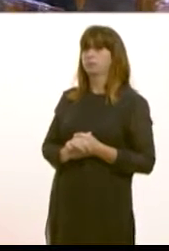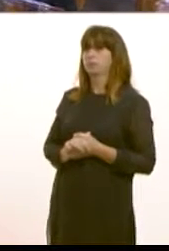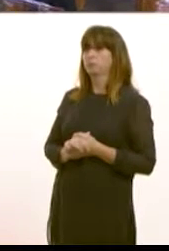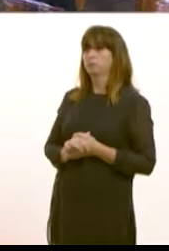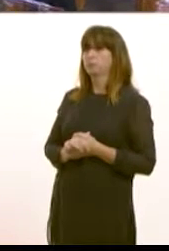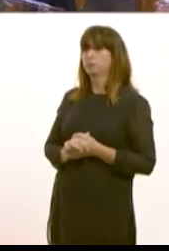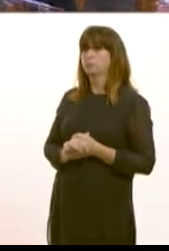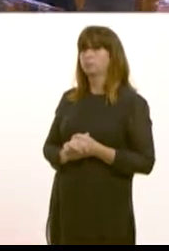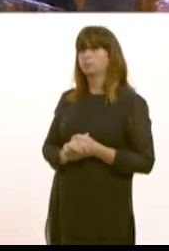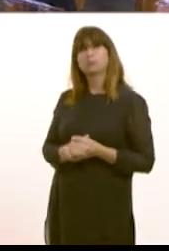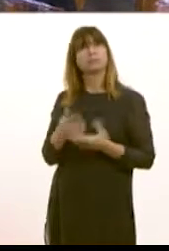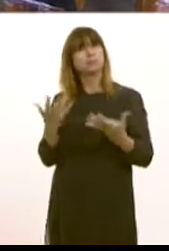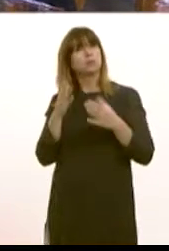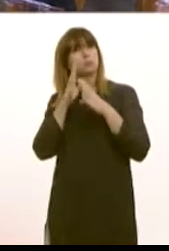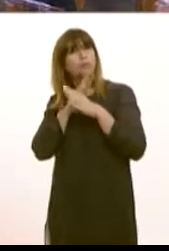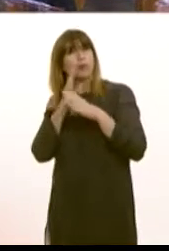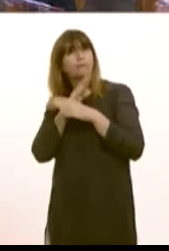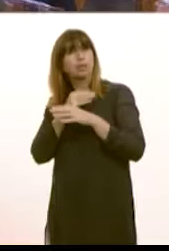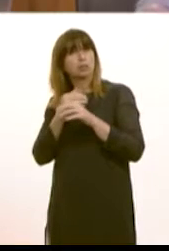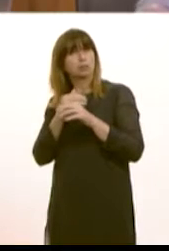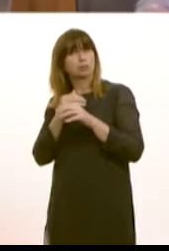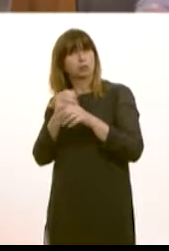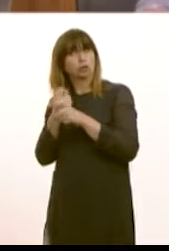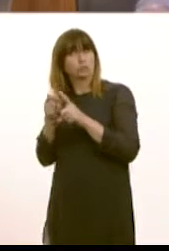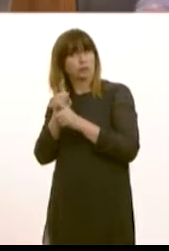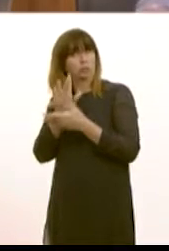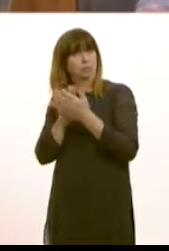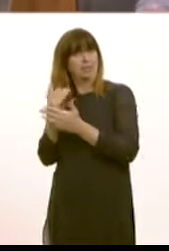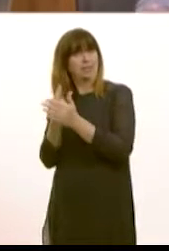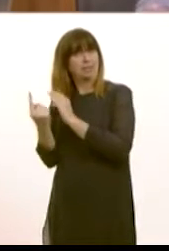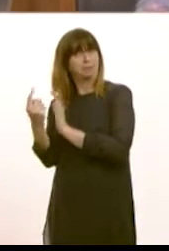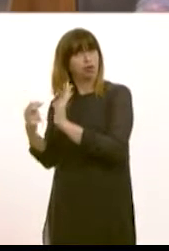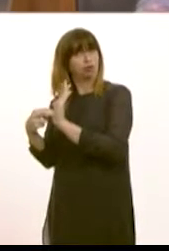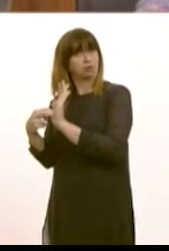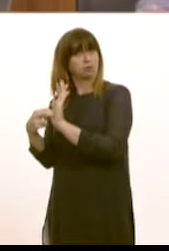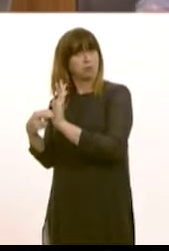private practice oró Simon Thomas: They are currently private. Carwyn Jones: [Continues.]óindependent contractors. Simon Thomas: The independent contractors.